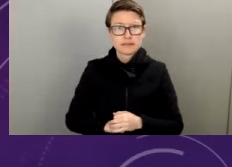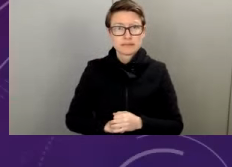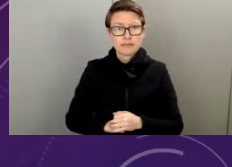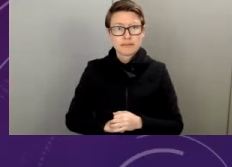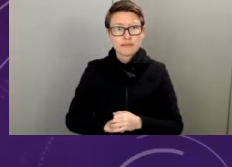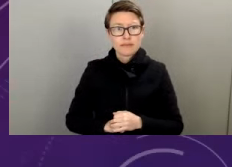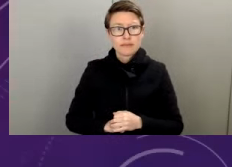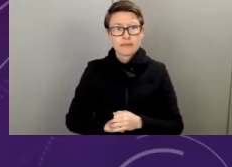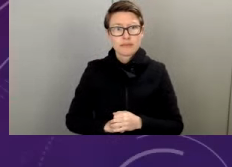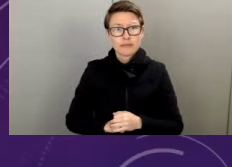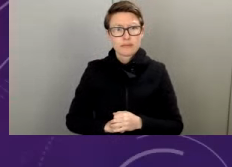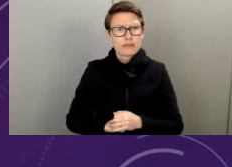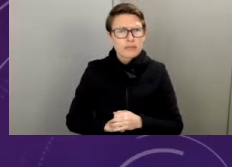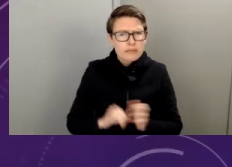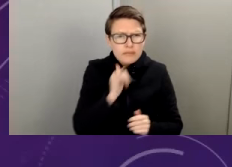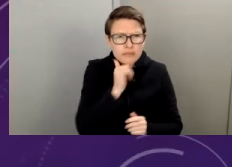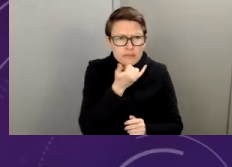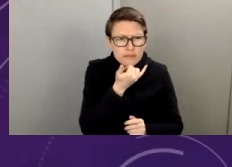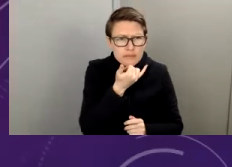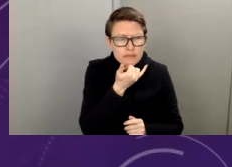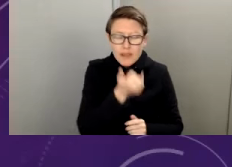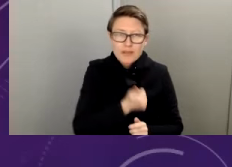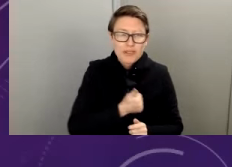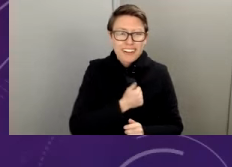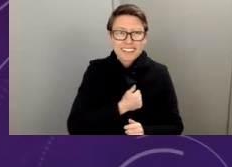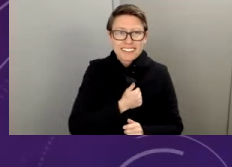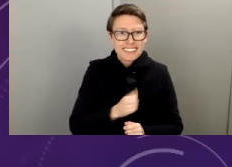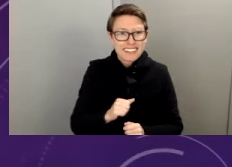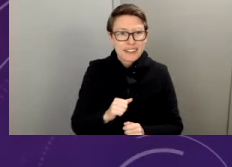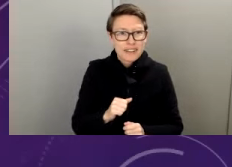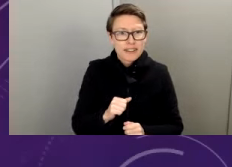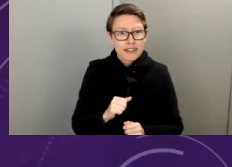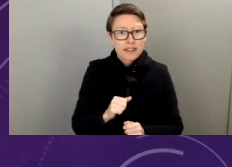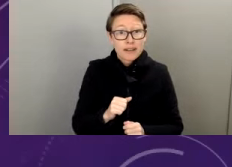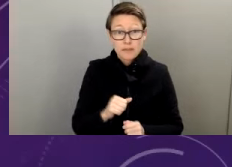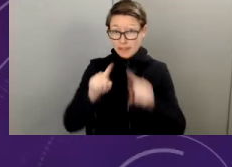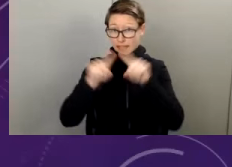will pop up. Sorry, from there you'll see a list of your students.